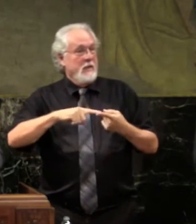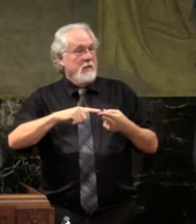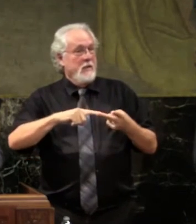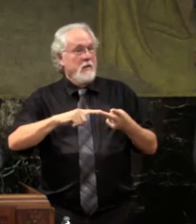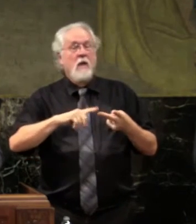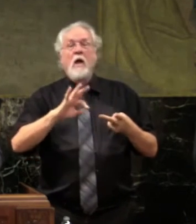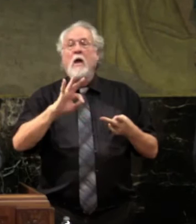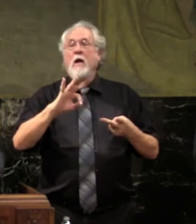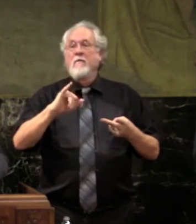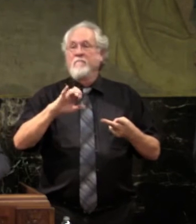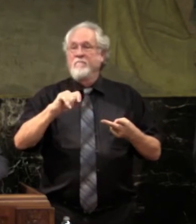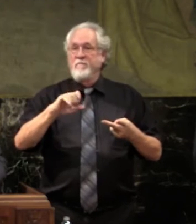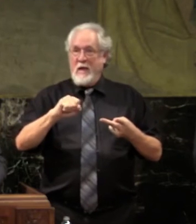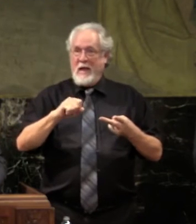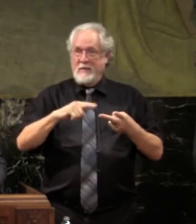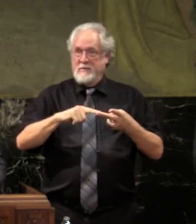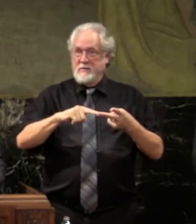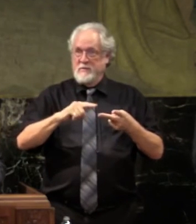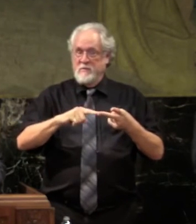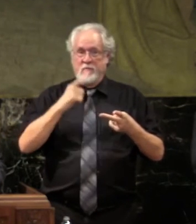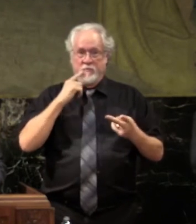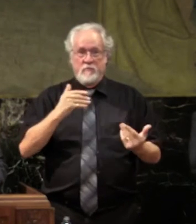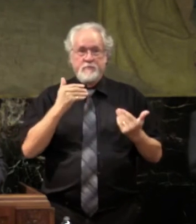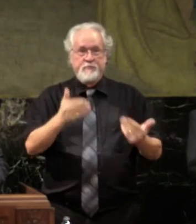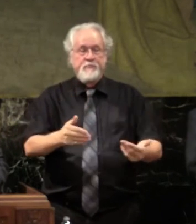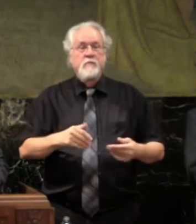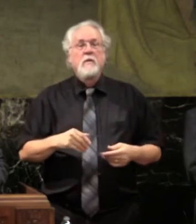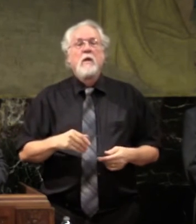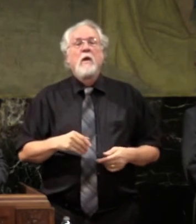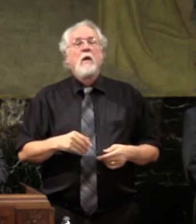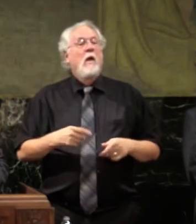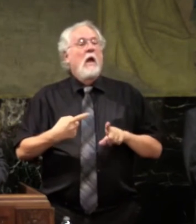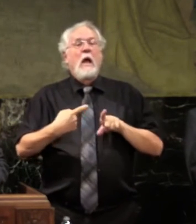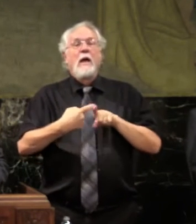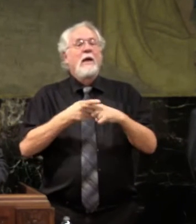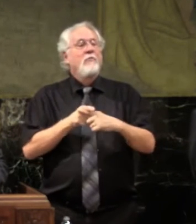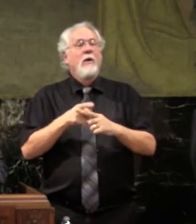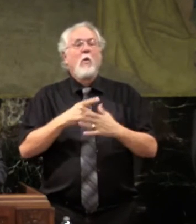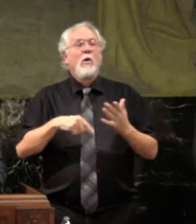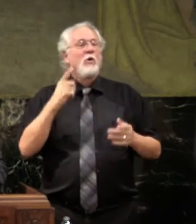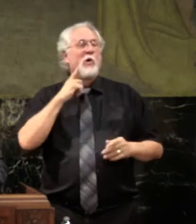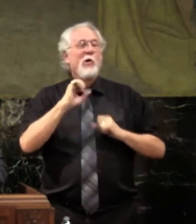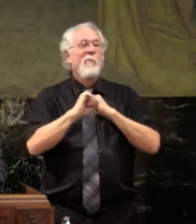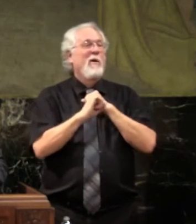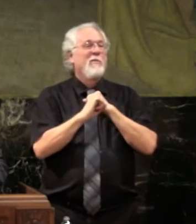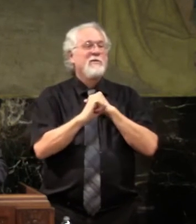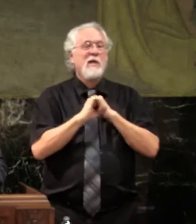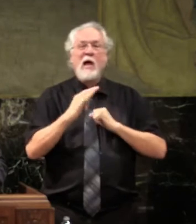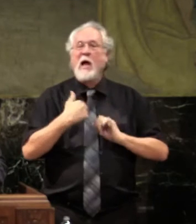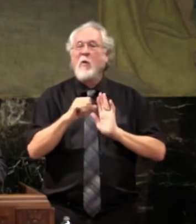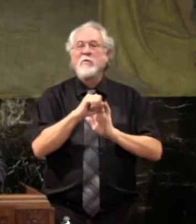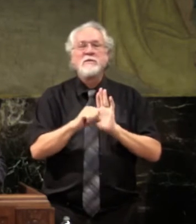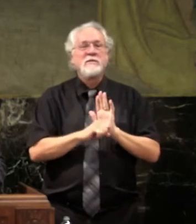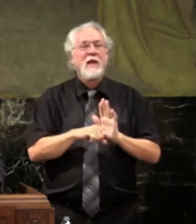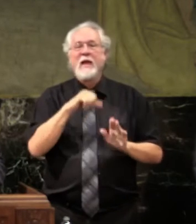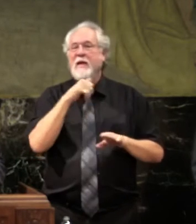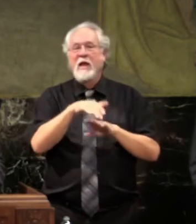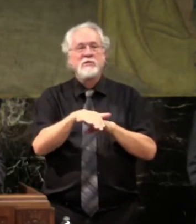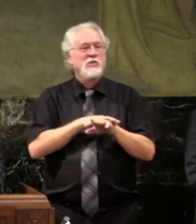on this critical path forward contrary what you might have heard publicize our state is not slowing down the federal